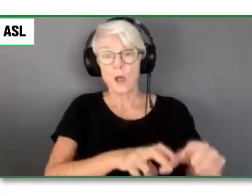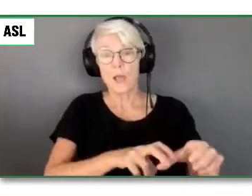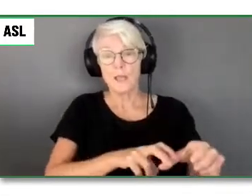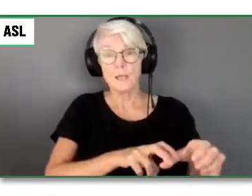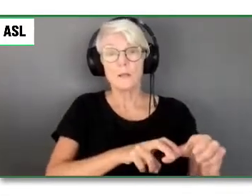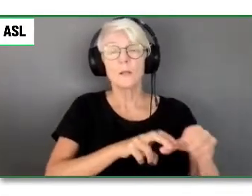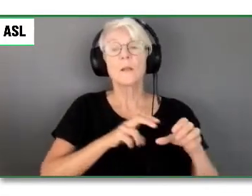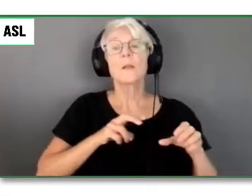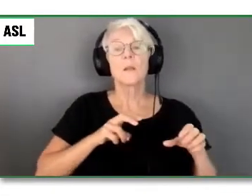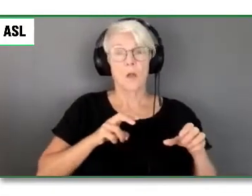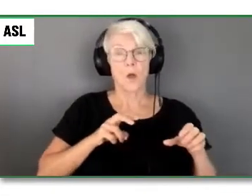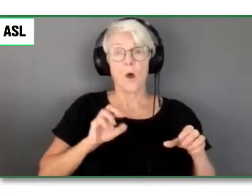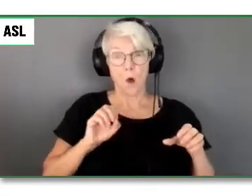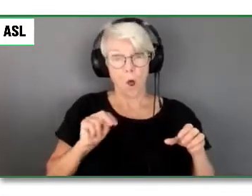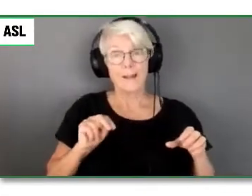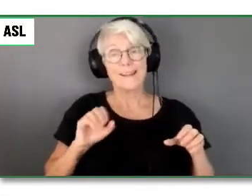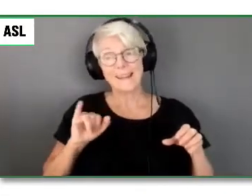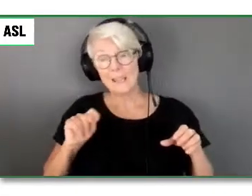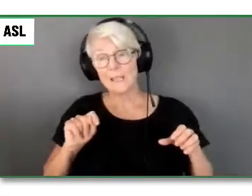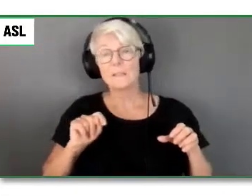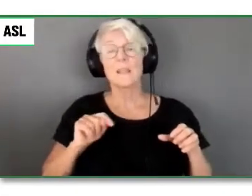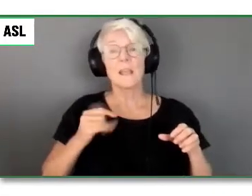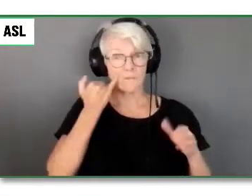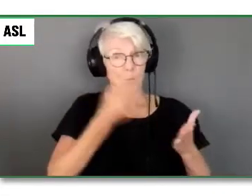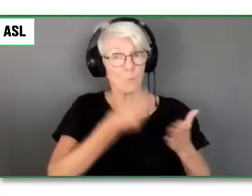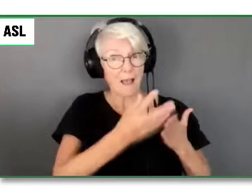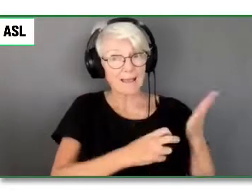riders with an honor ticket can use that ticket